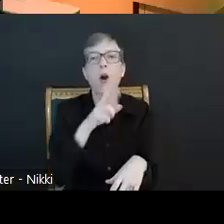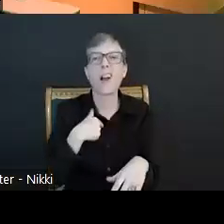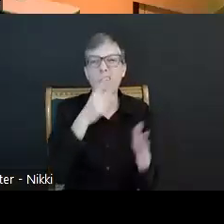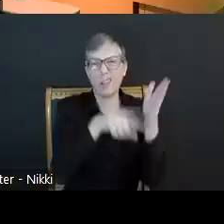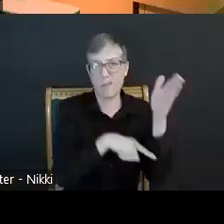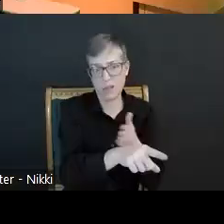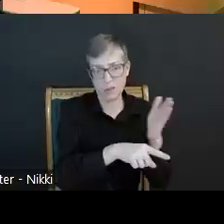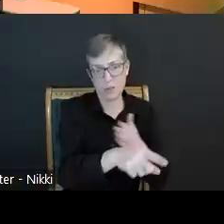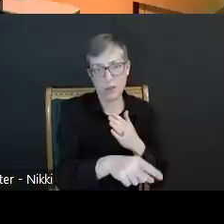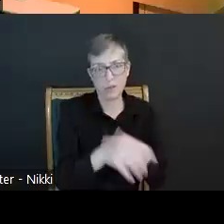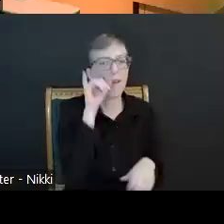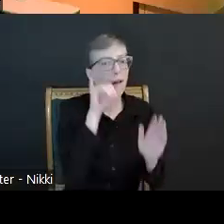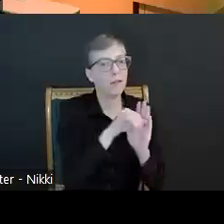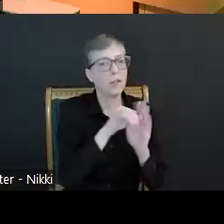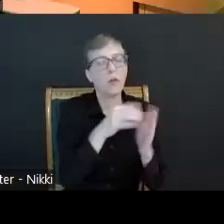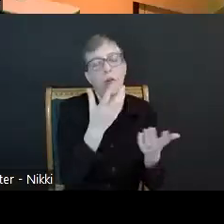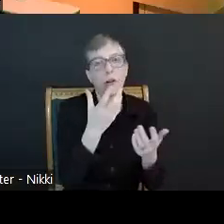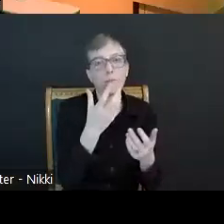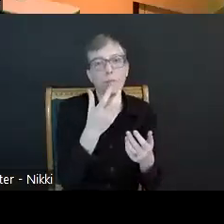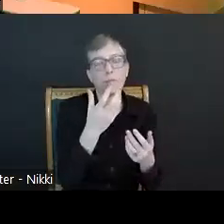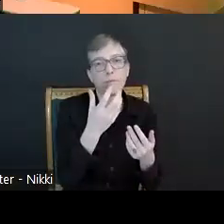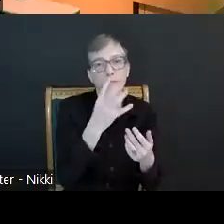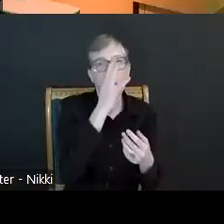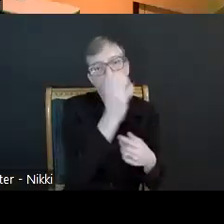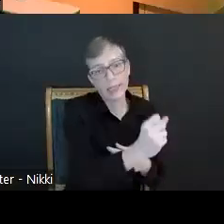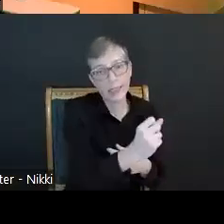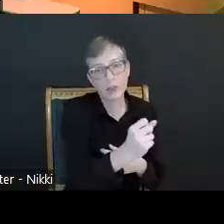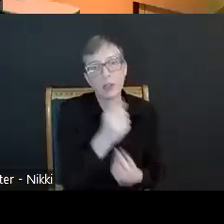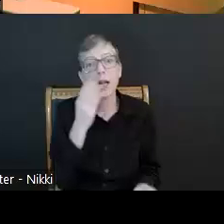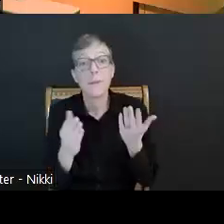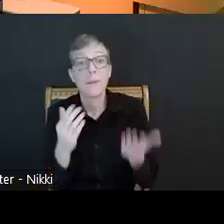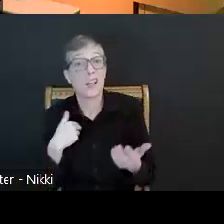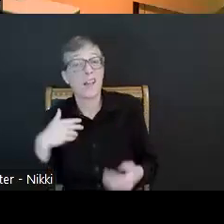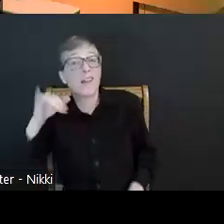rates and also intimate partner violence that is specific to that identity where the perpetrator of